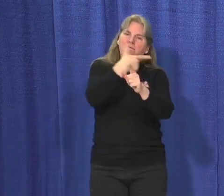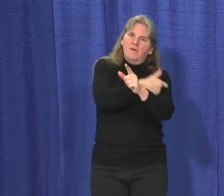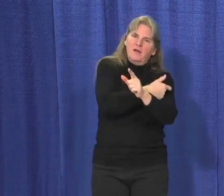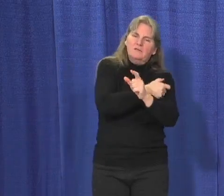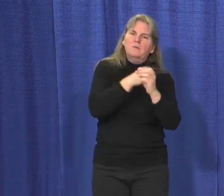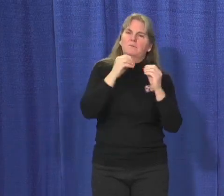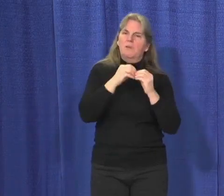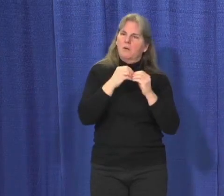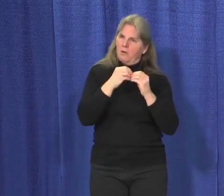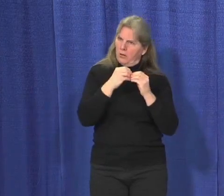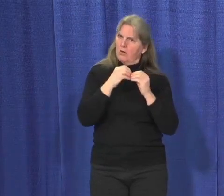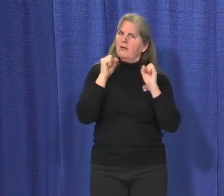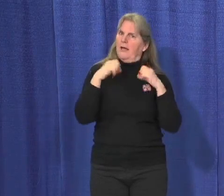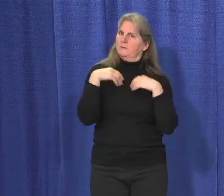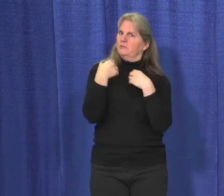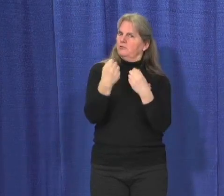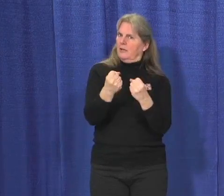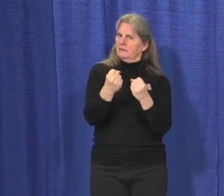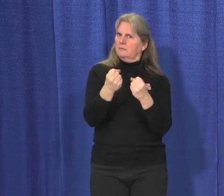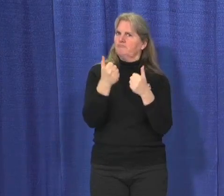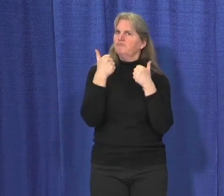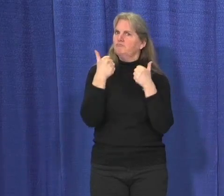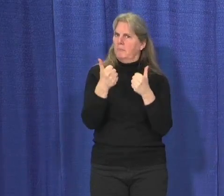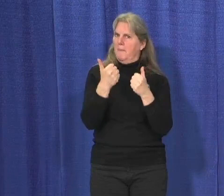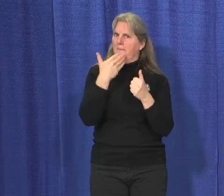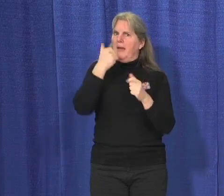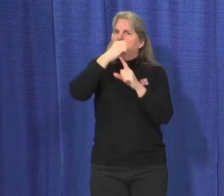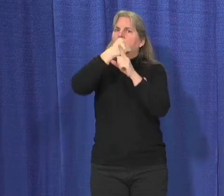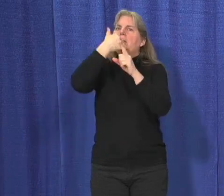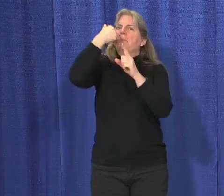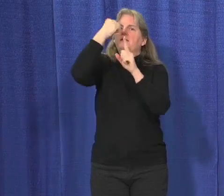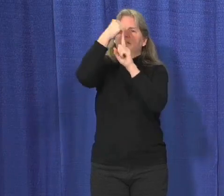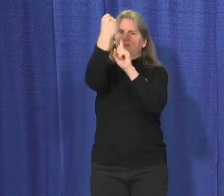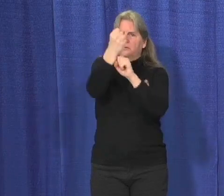confident we can be.